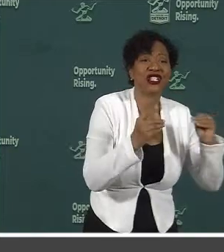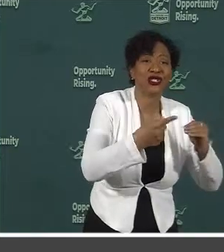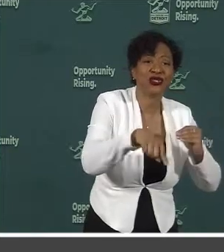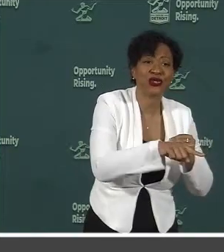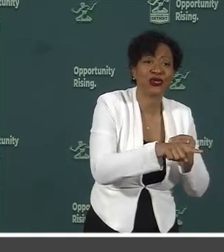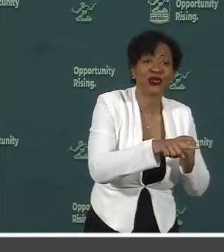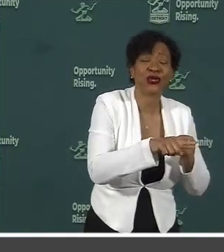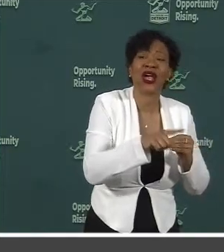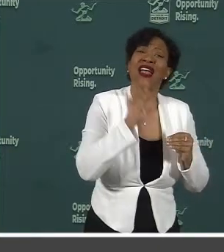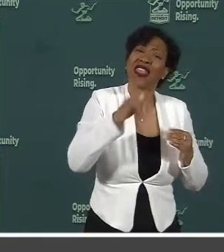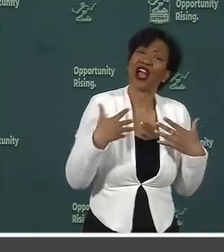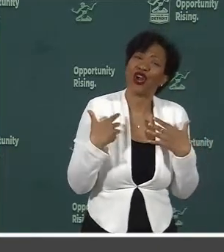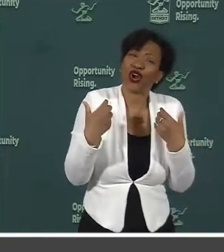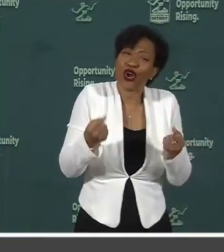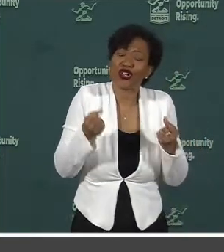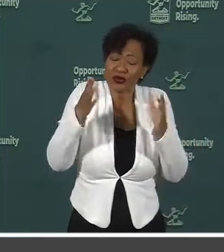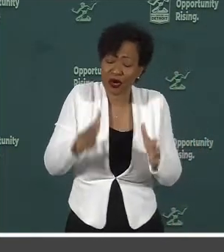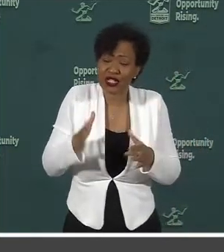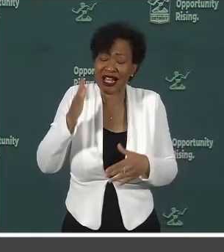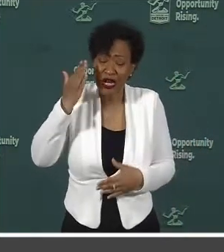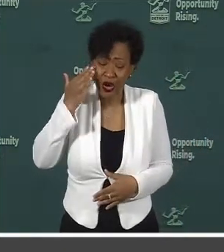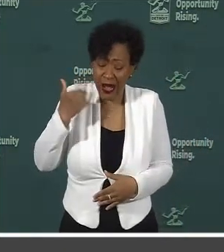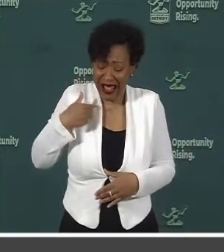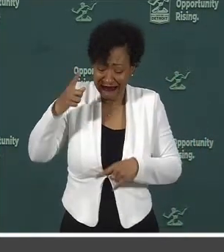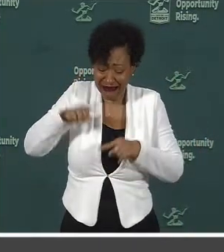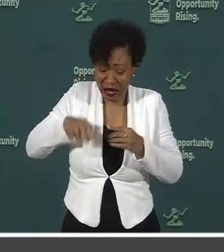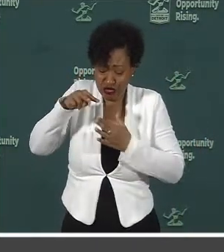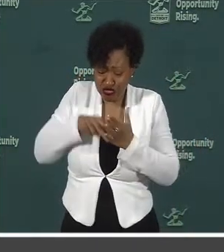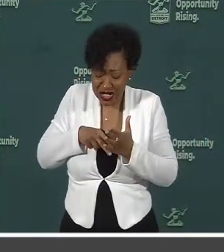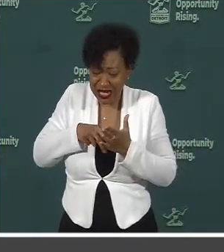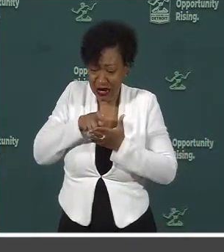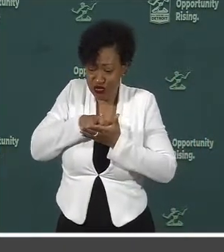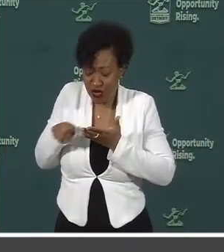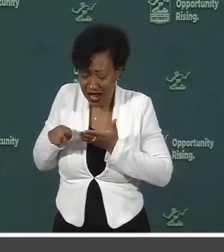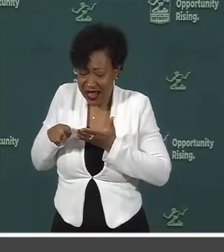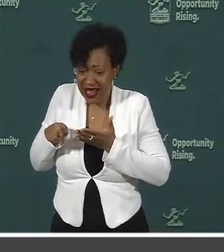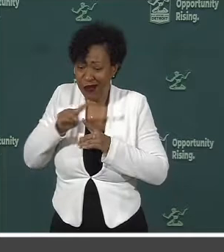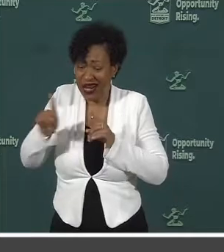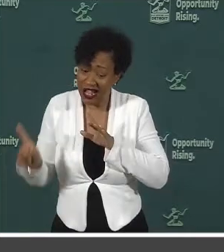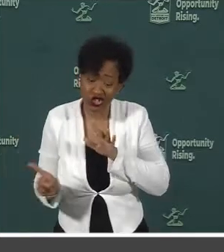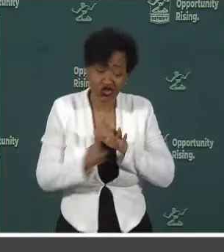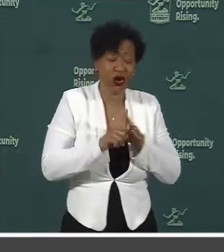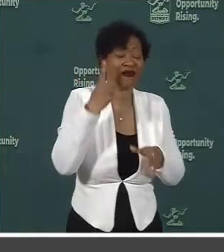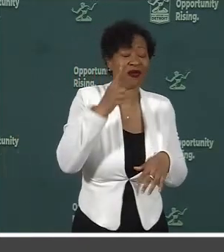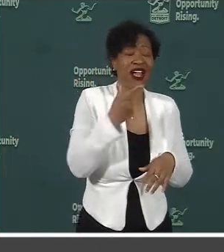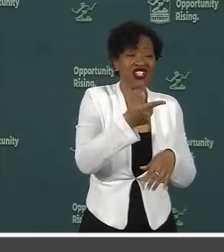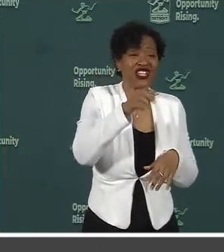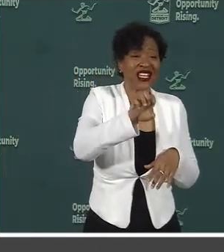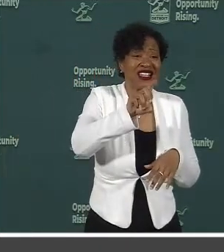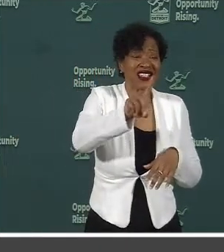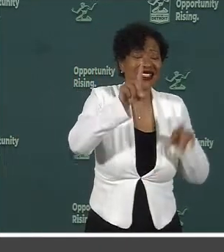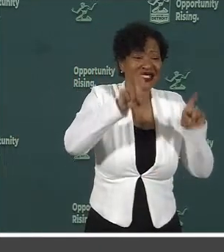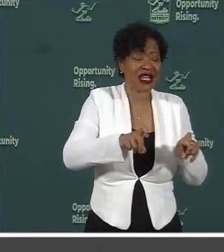WHO DIDN'T READ WELL TO SHOW UP FOR THEIR GED TEST AND BE TOLD YOU CAN'T EVEN QUALIFY >> WE'RE